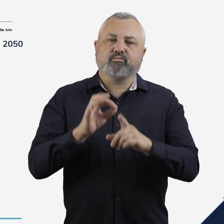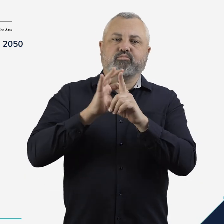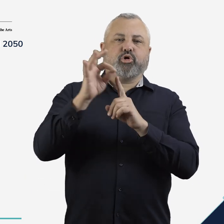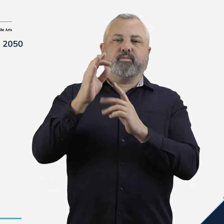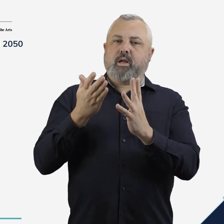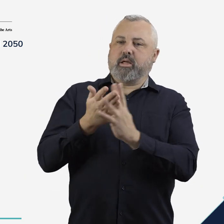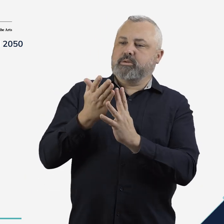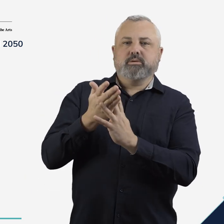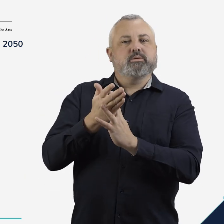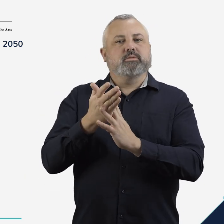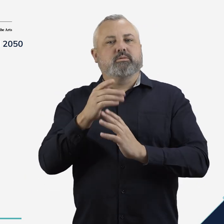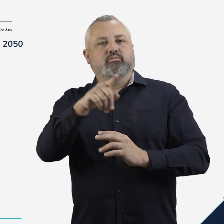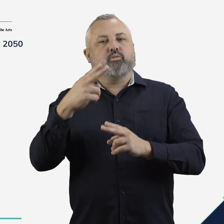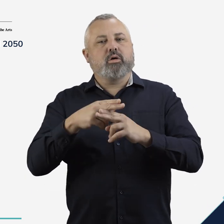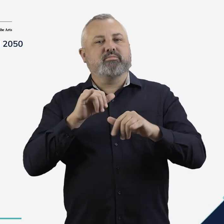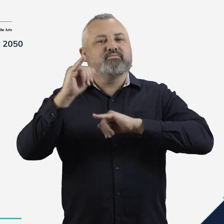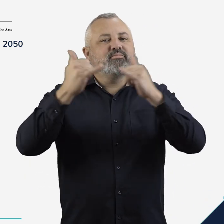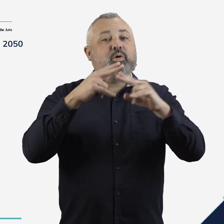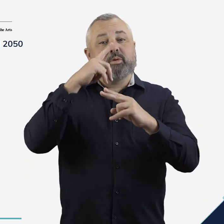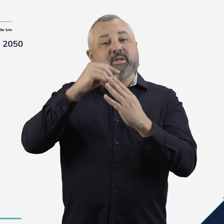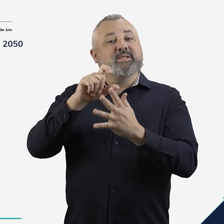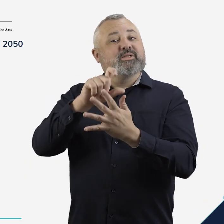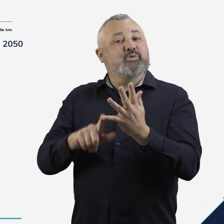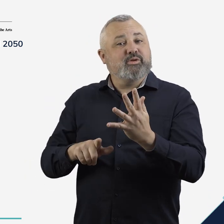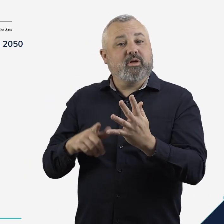Improve access to aviation services for people with disability.